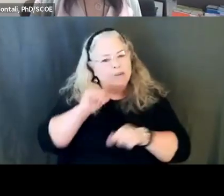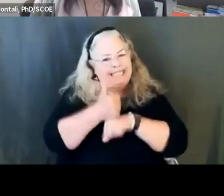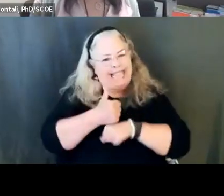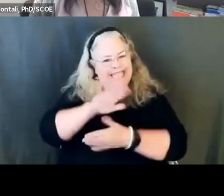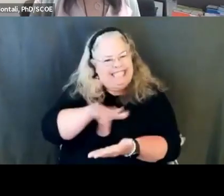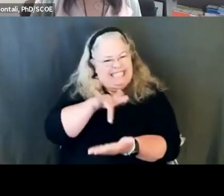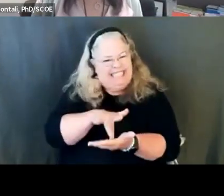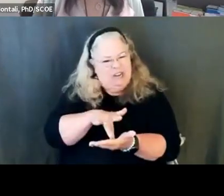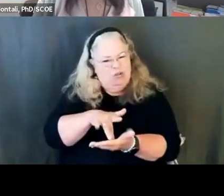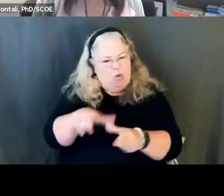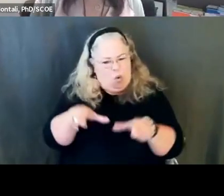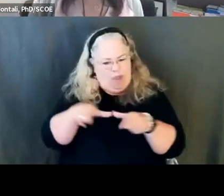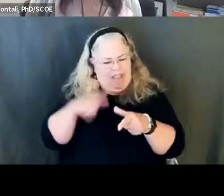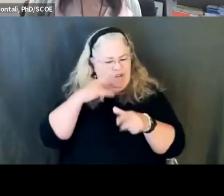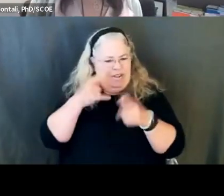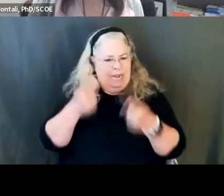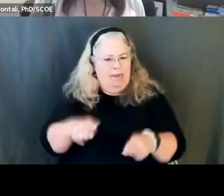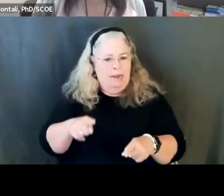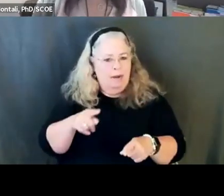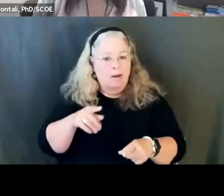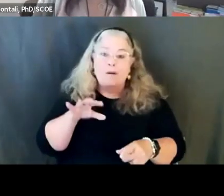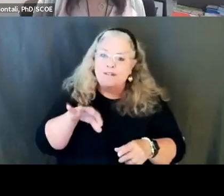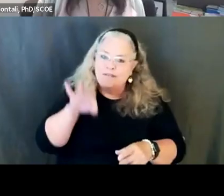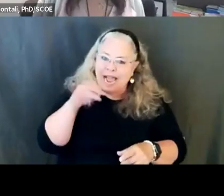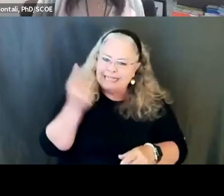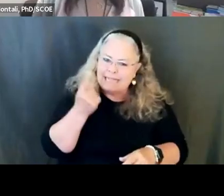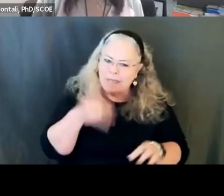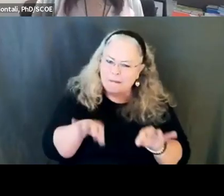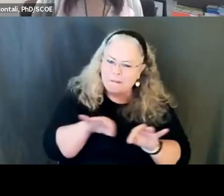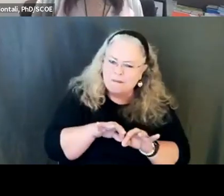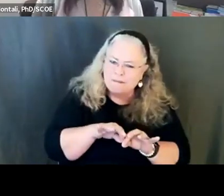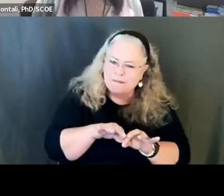to where this would happen. We found out something key though which was if you build it they don't